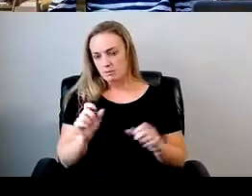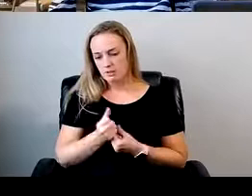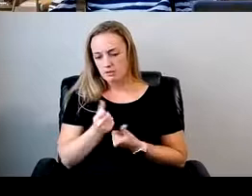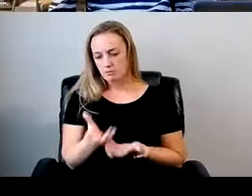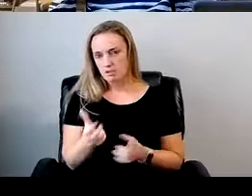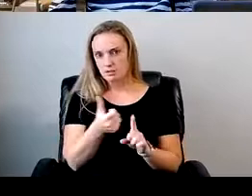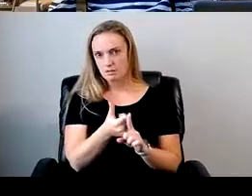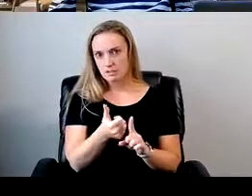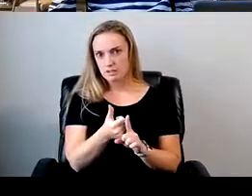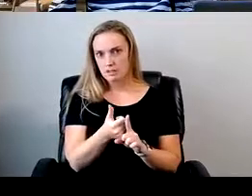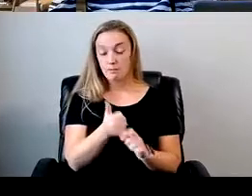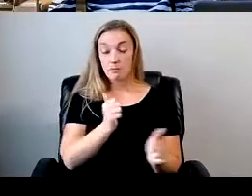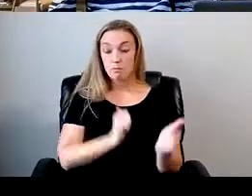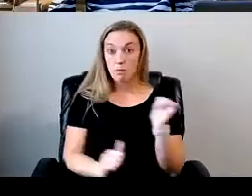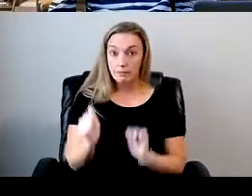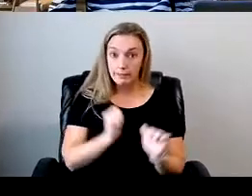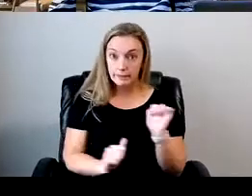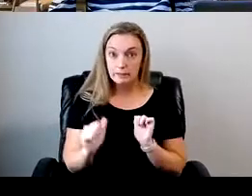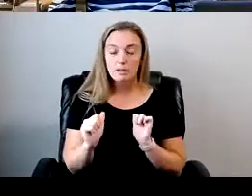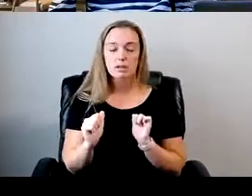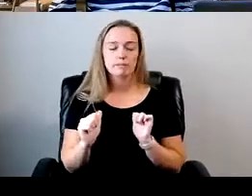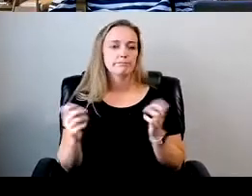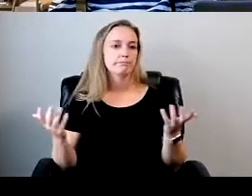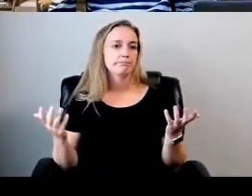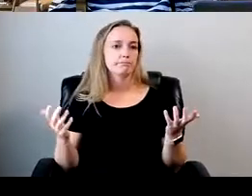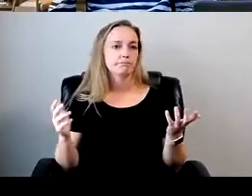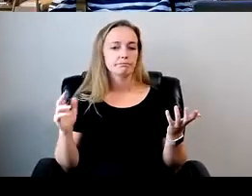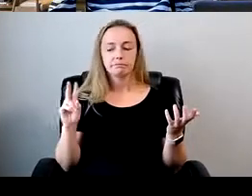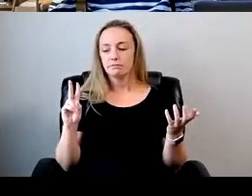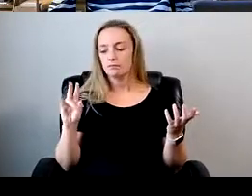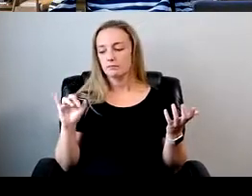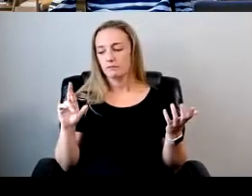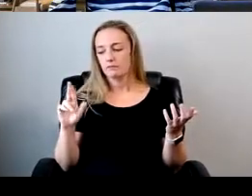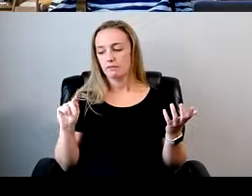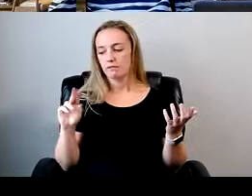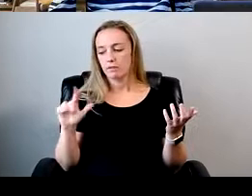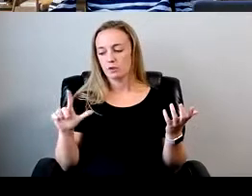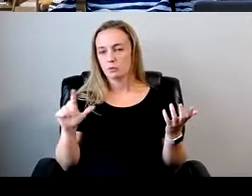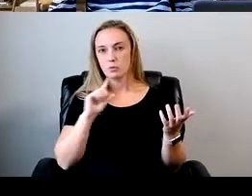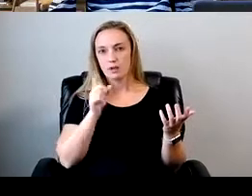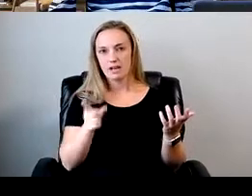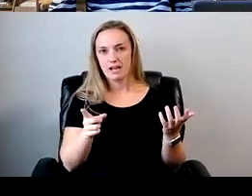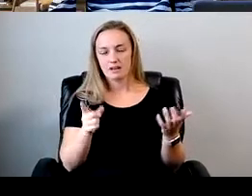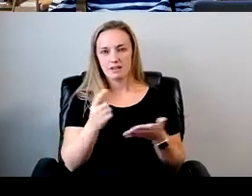whether it's role-playing, I don't know, virtual reality therapy or some sort of online games would work.